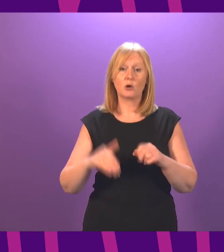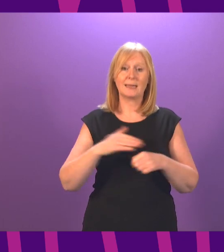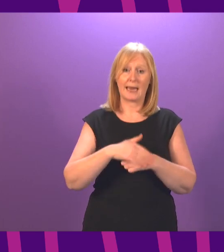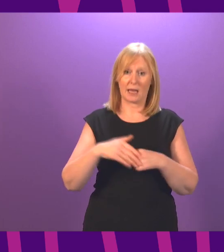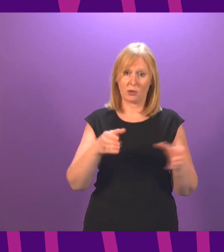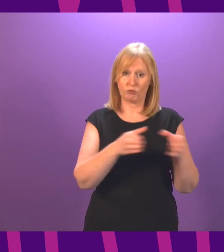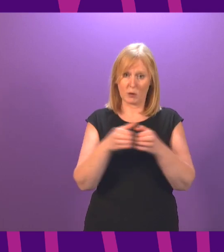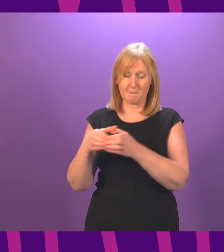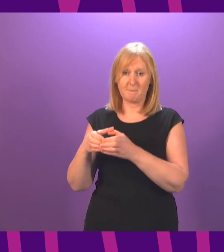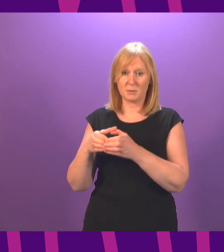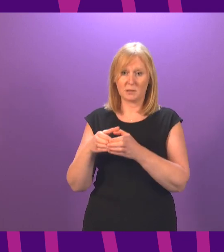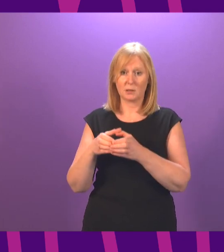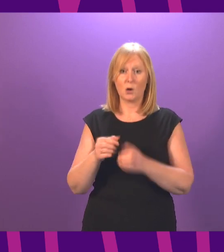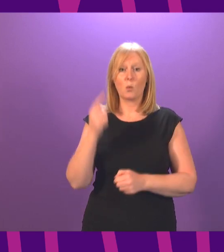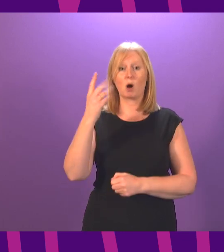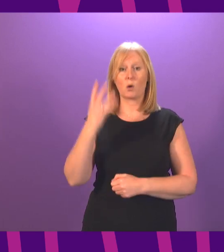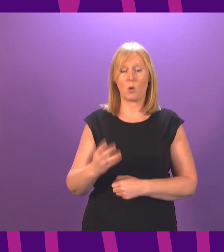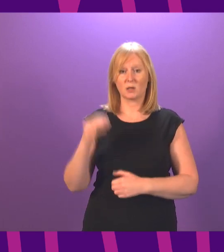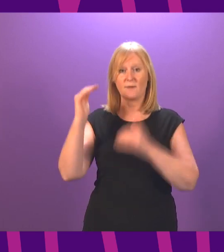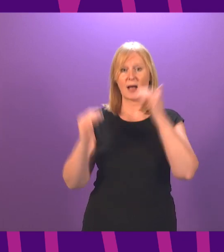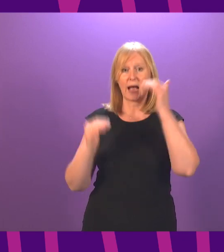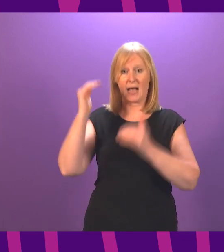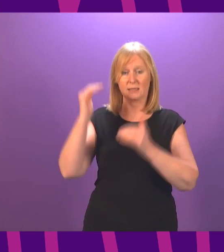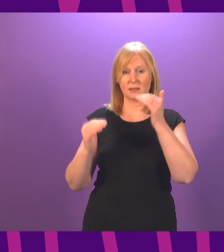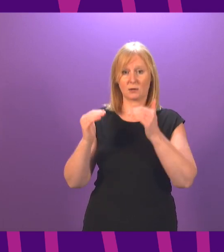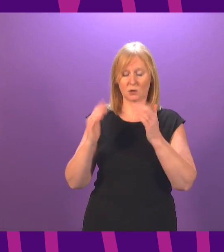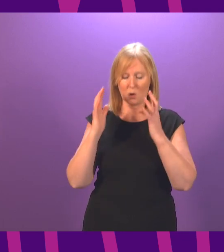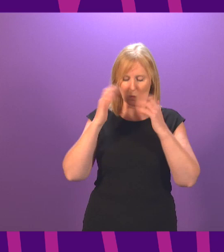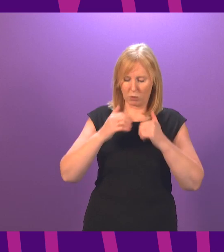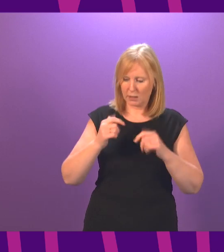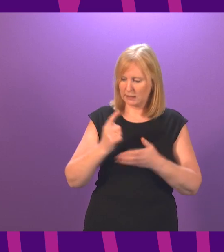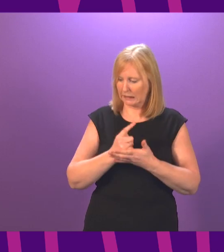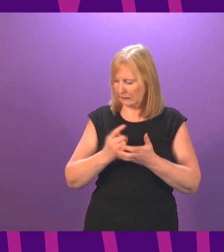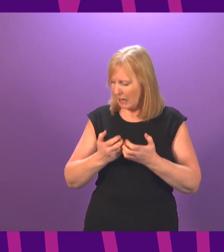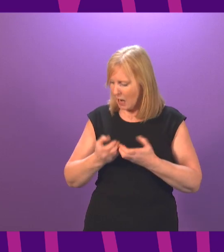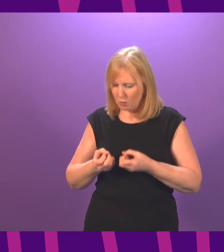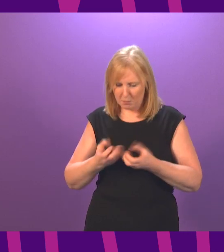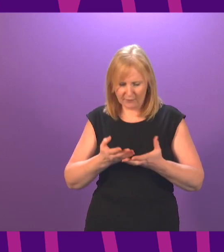Around a quarter of adults are concerned about providing for their family, and one in five